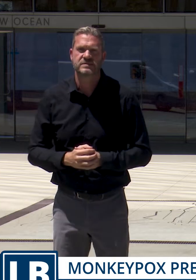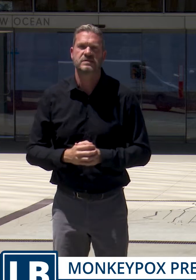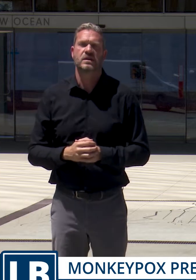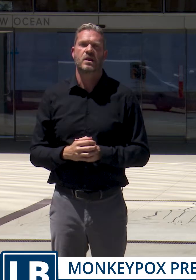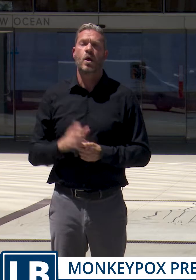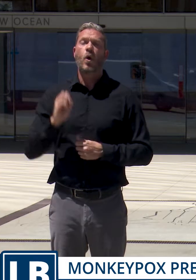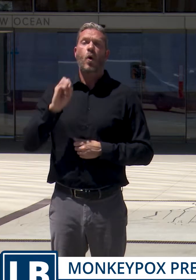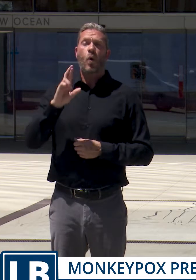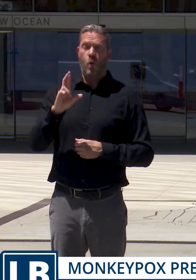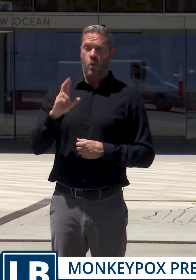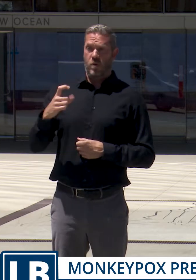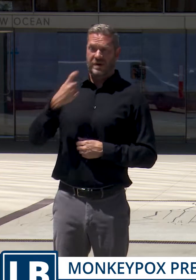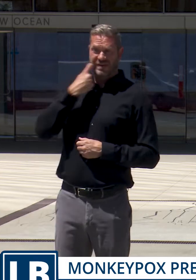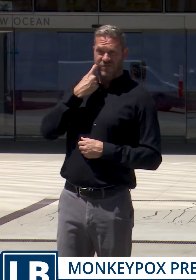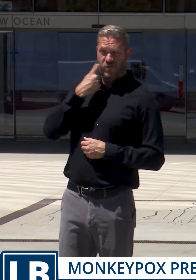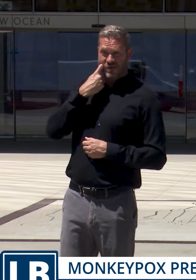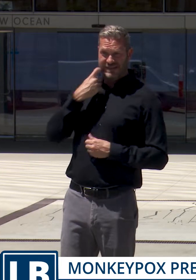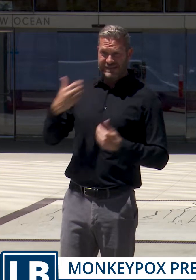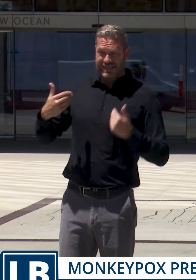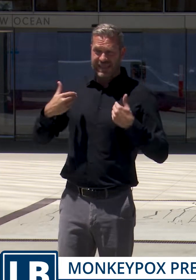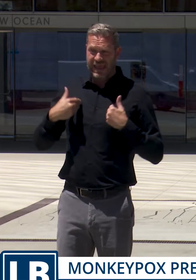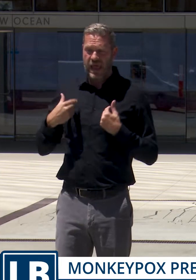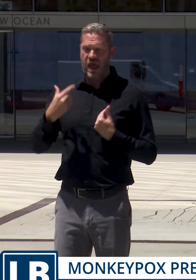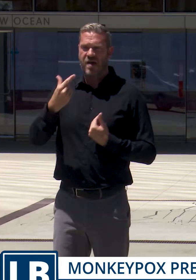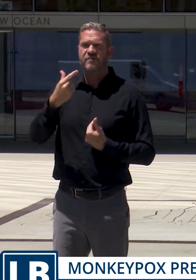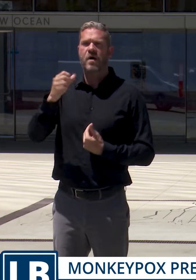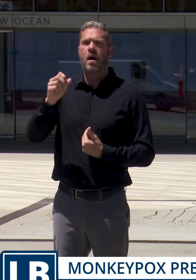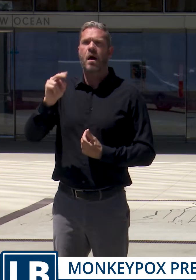of gonorrhea or early syphilis within the past 12 months